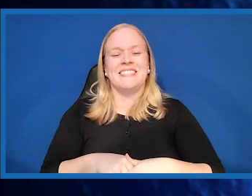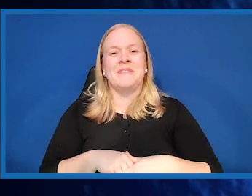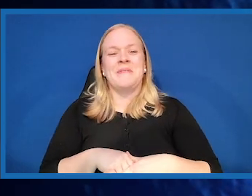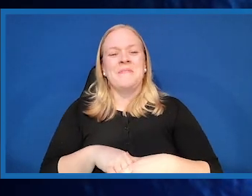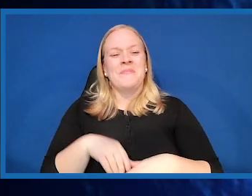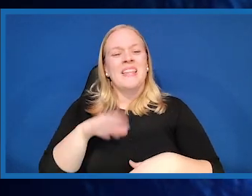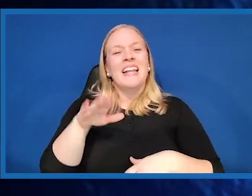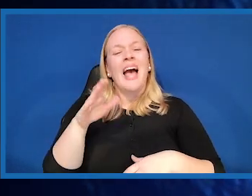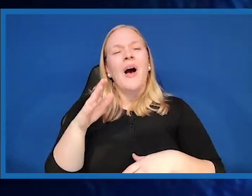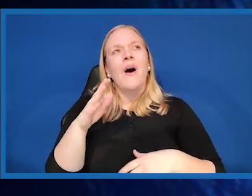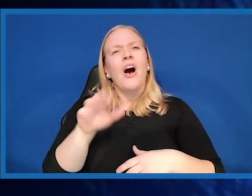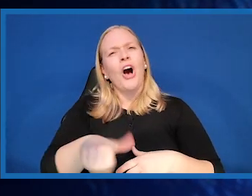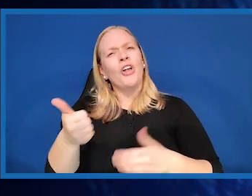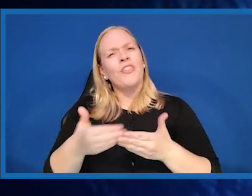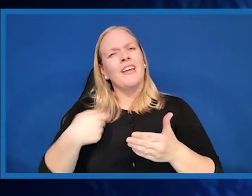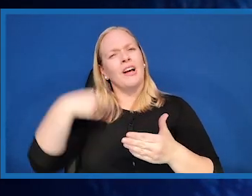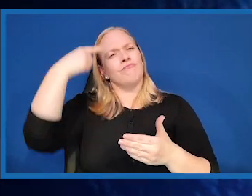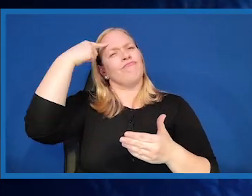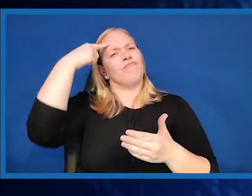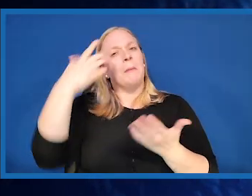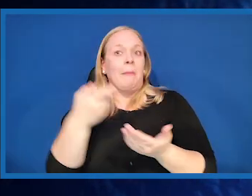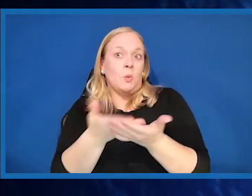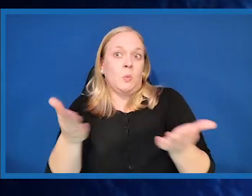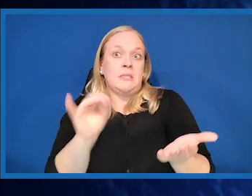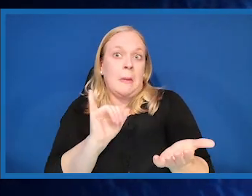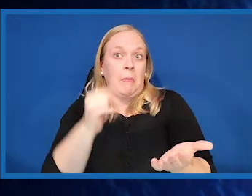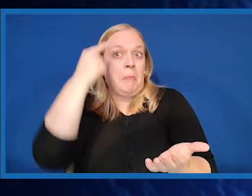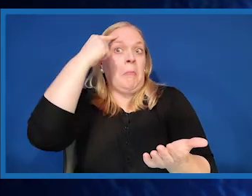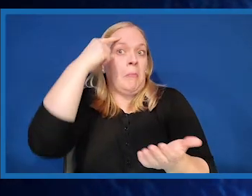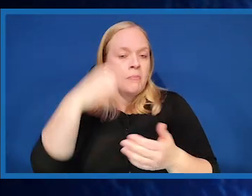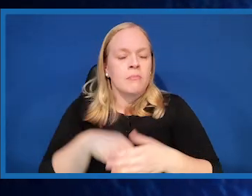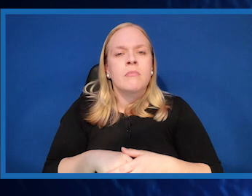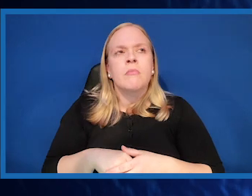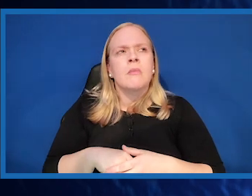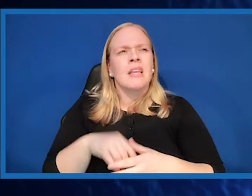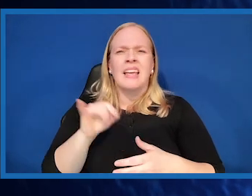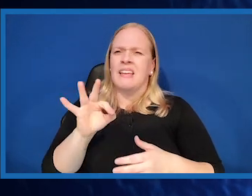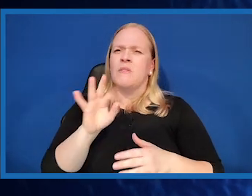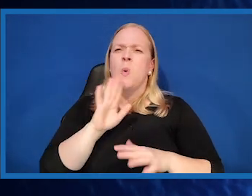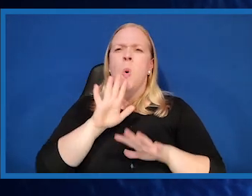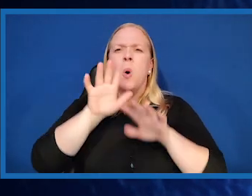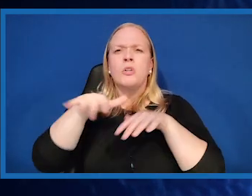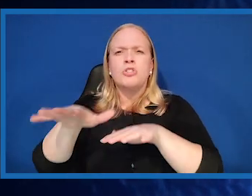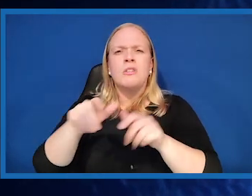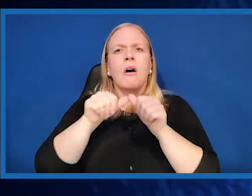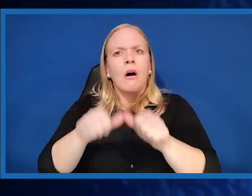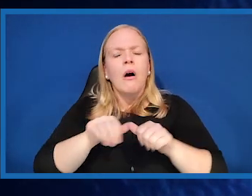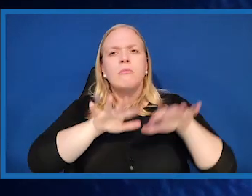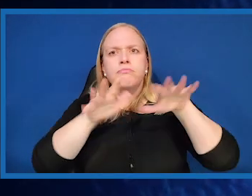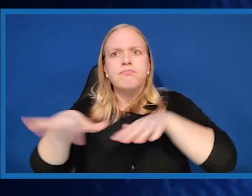THOUGHT ABOUT THIS TOO IS THAT, UM, IF THE OCEAN IS CONSTANTLY MOVING AND CONSTANTLY CHANGING, HOW ARE WE ABLE TO CAPTURE